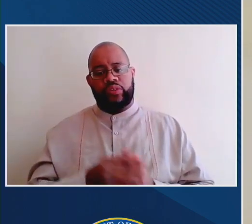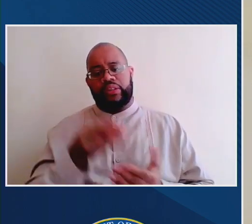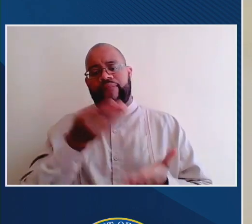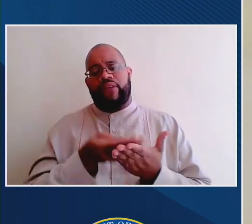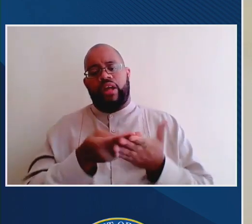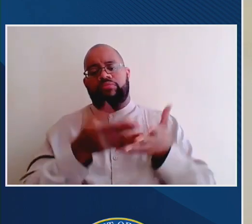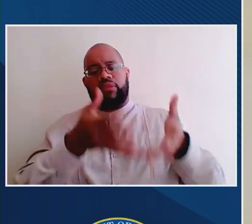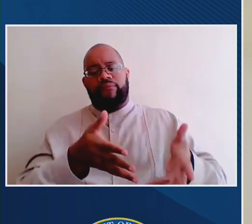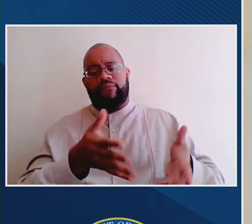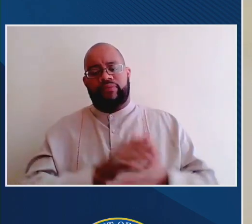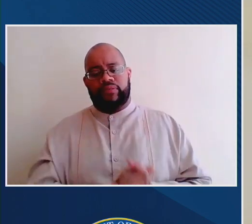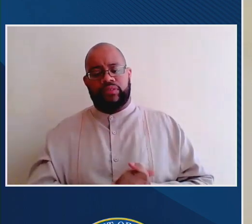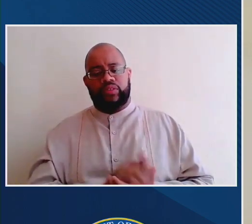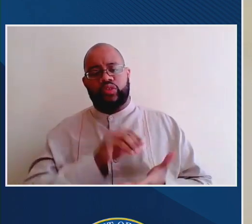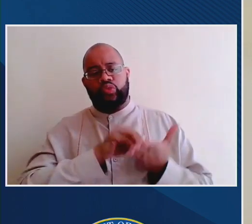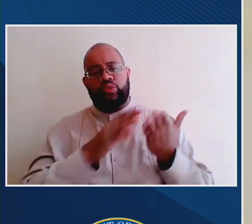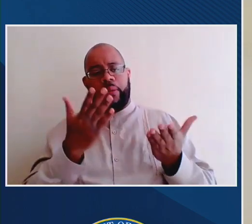students might have been eligible for?